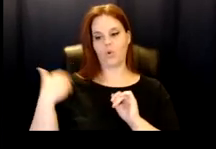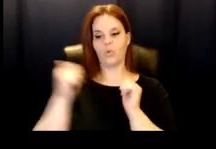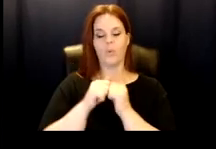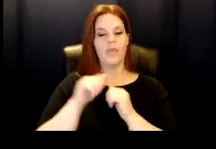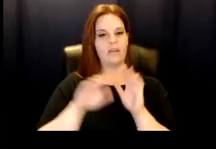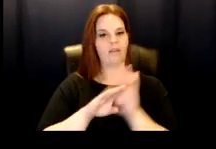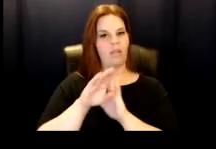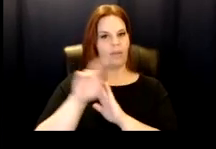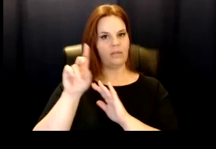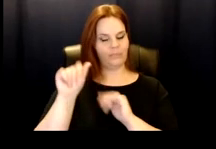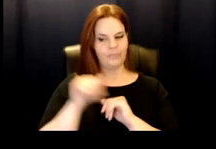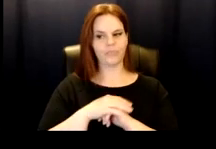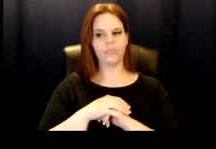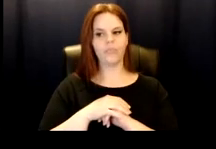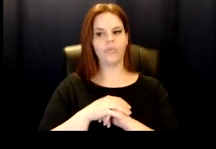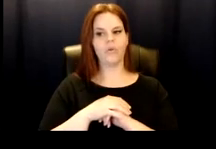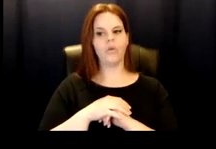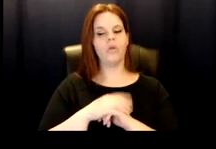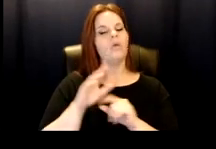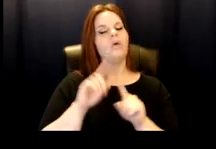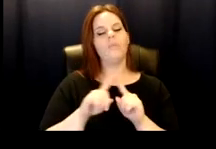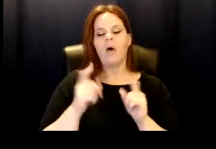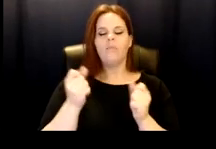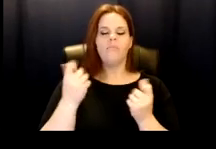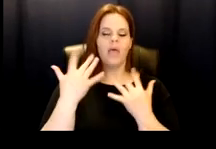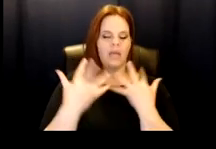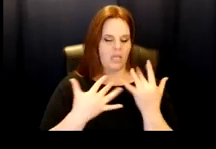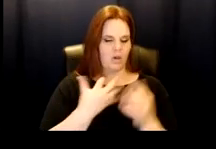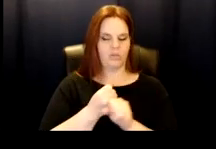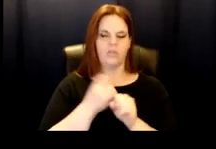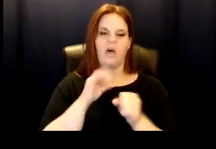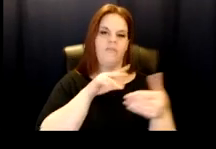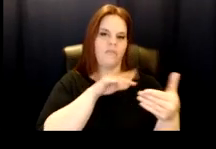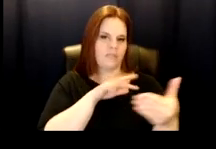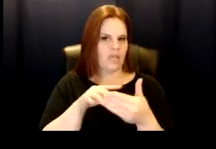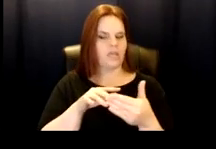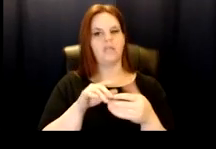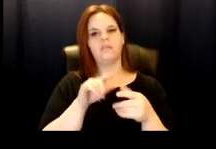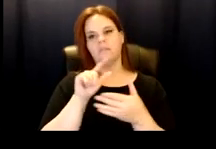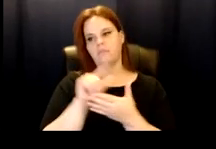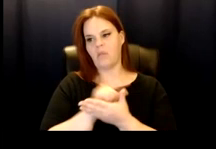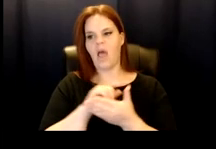these laws, decades of studies and reports as our keynote speaker was noting show that